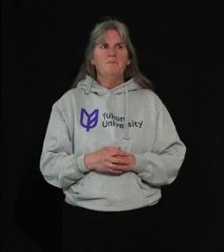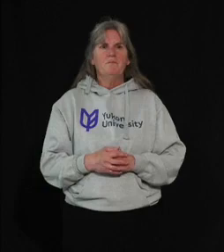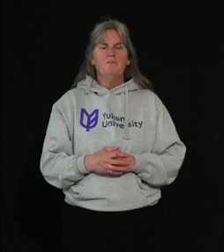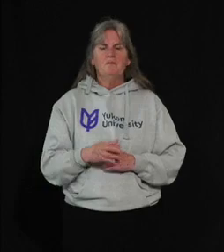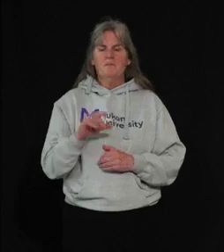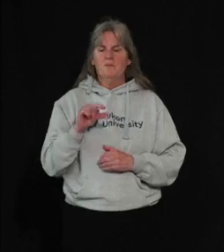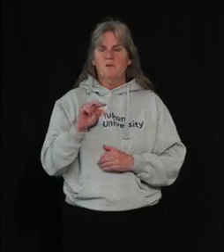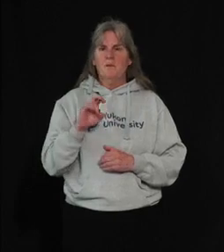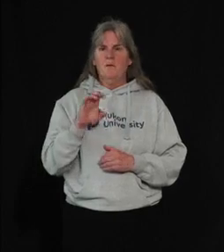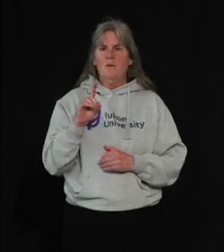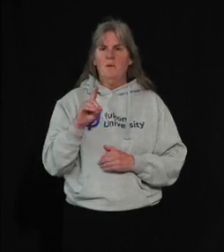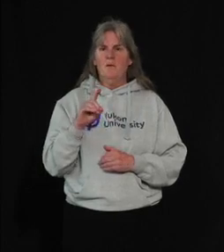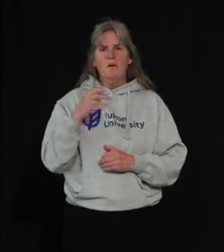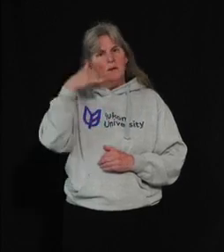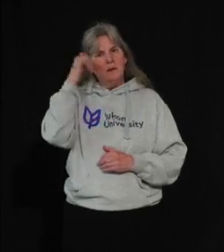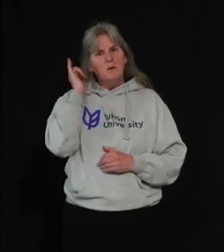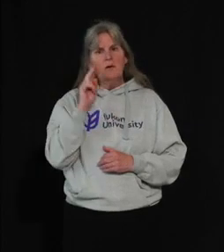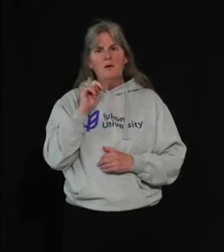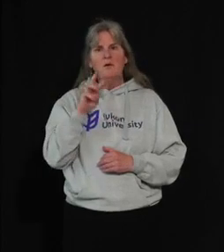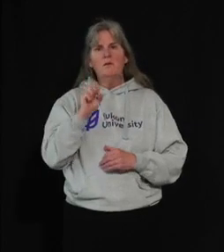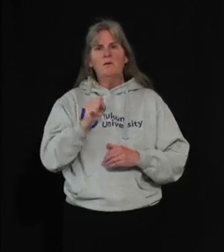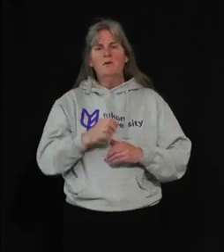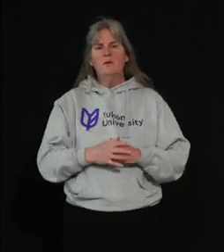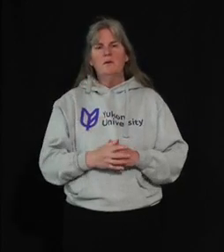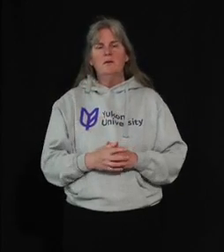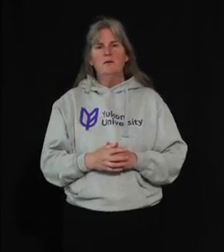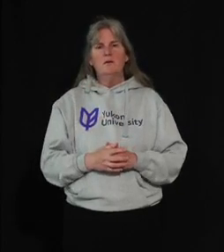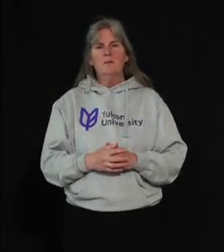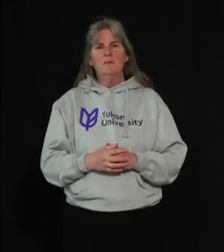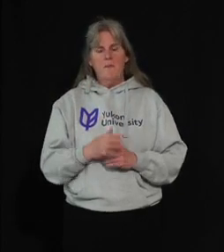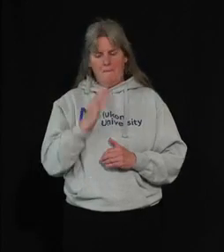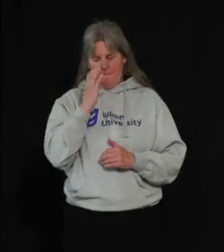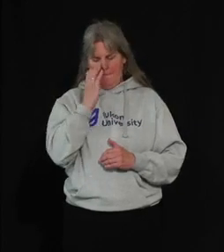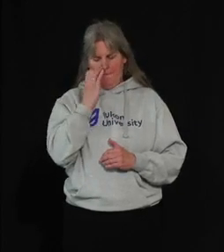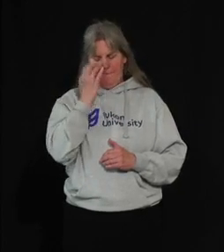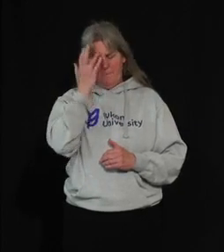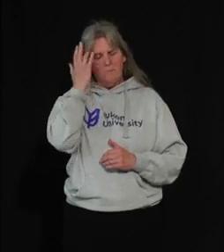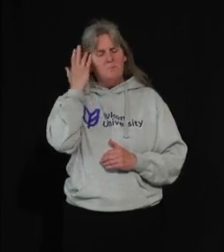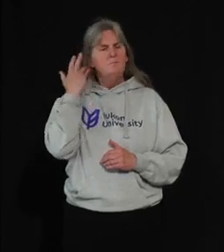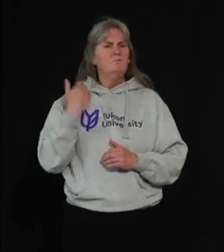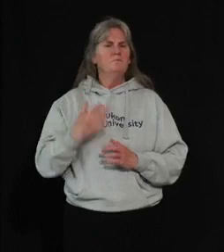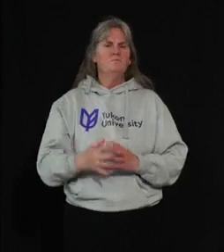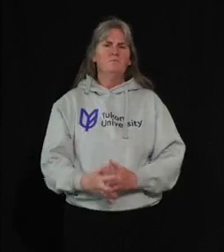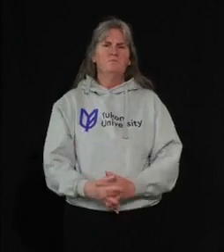We will move to Gord at Yukon News.